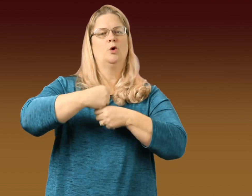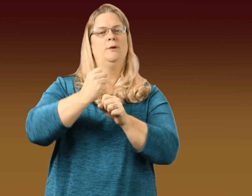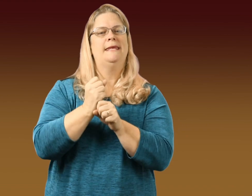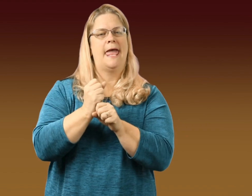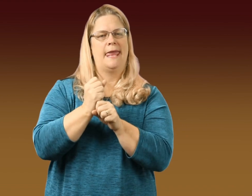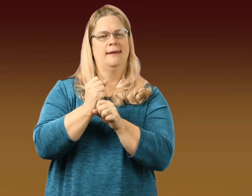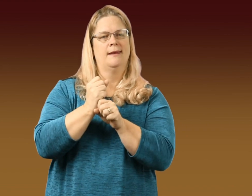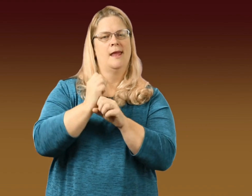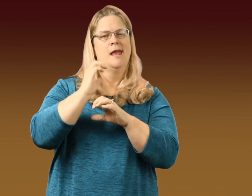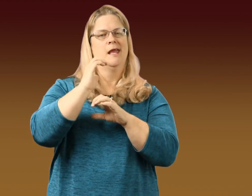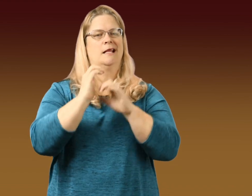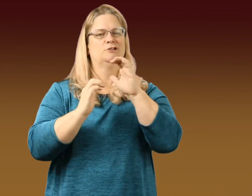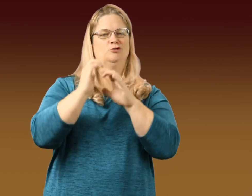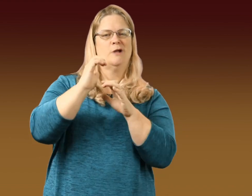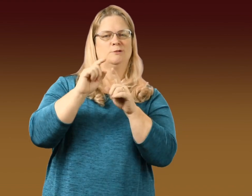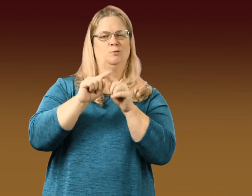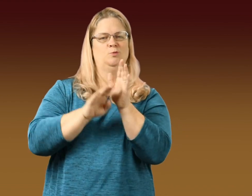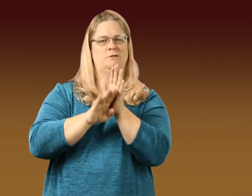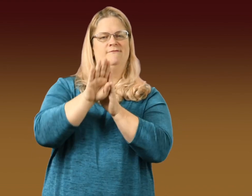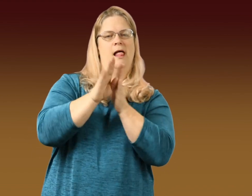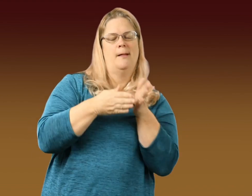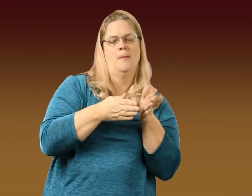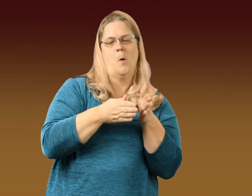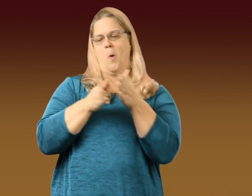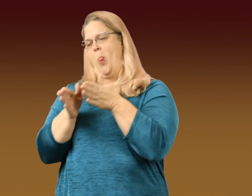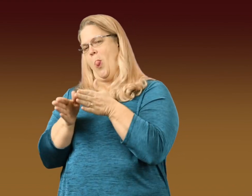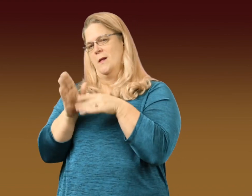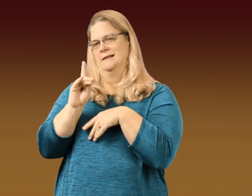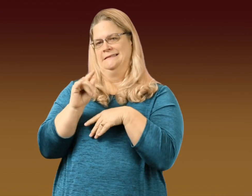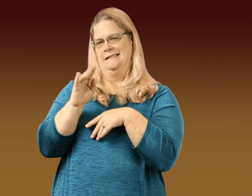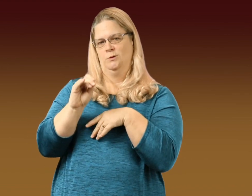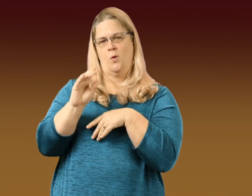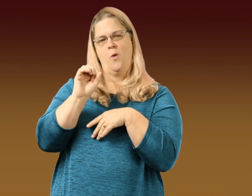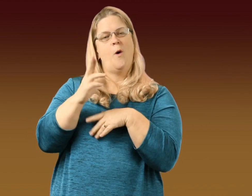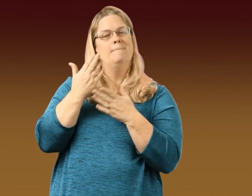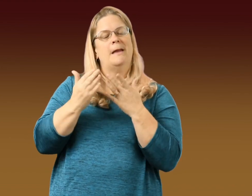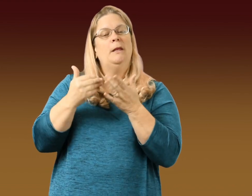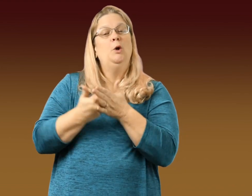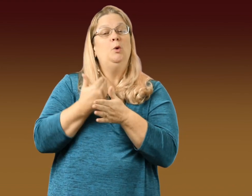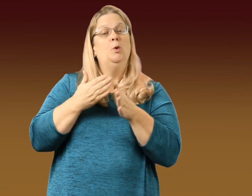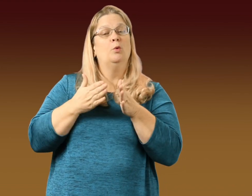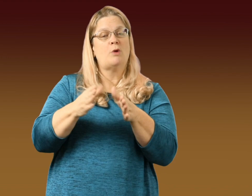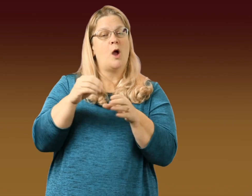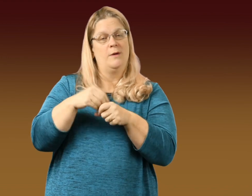it will have disruption that creates construction, so to speak, or develop a detour,